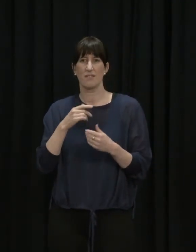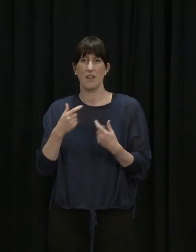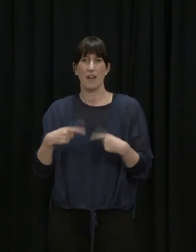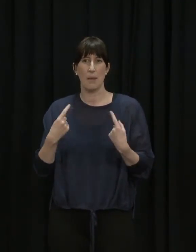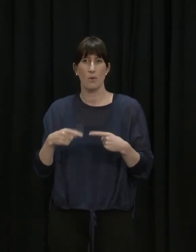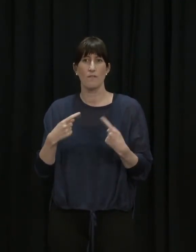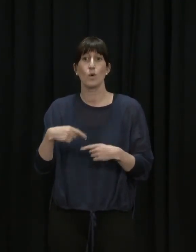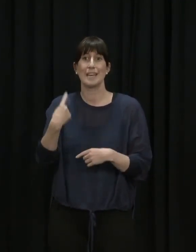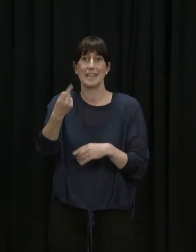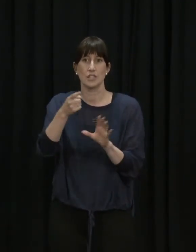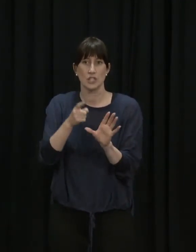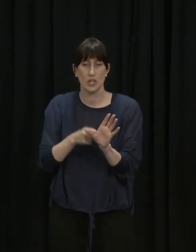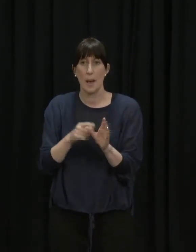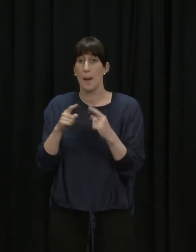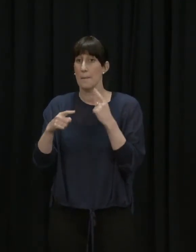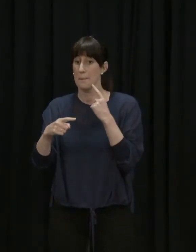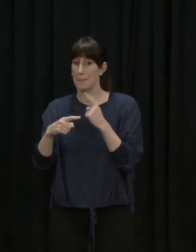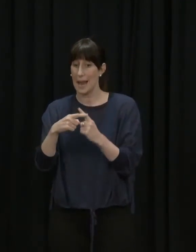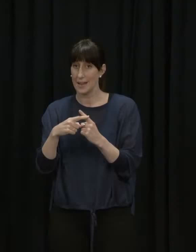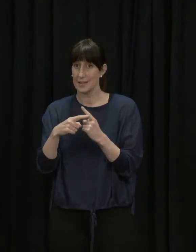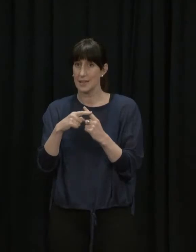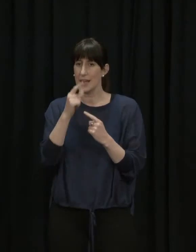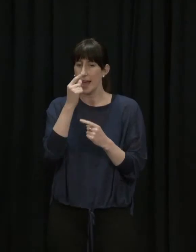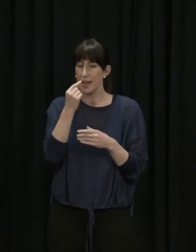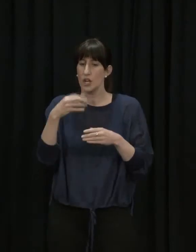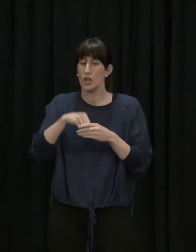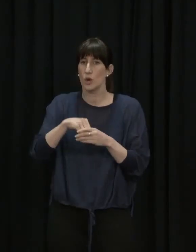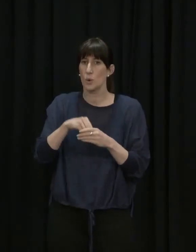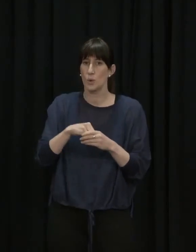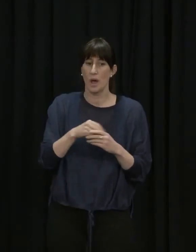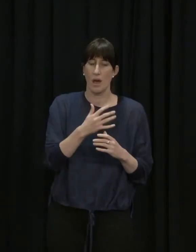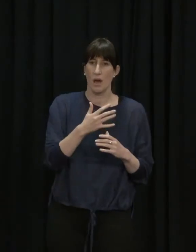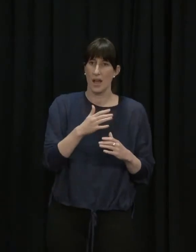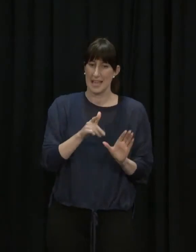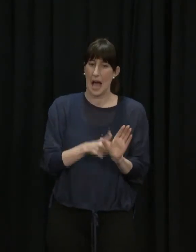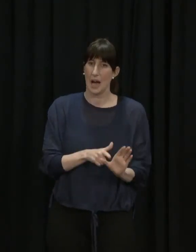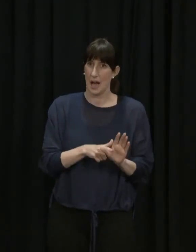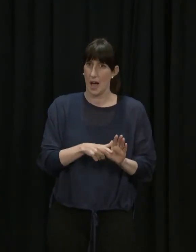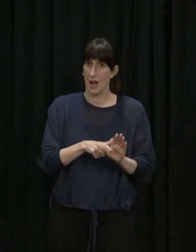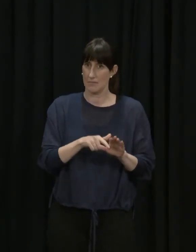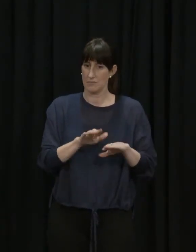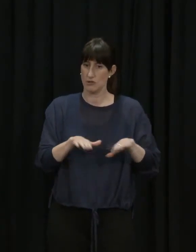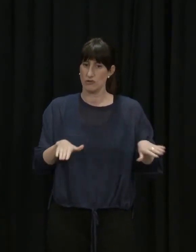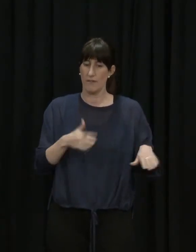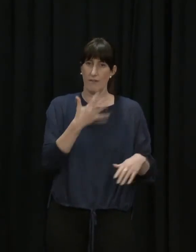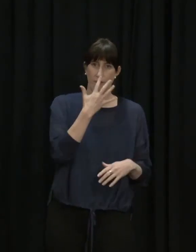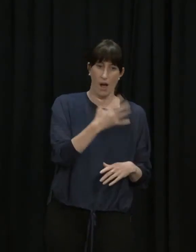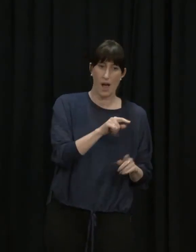access the vaccine in 2021, but